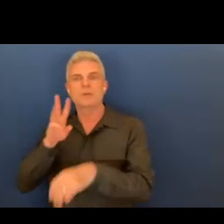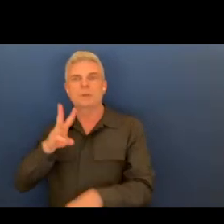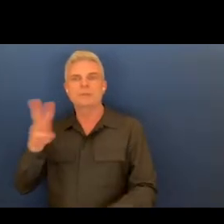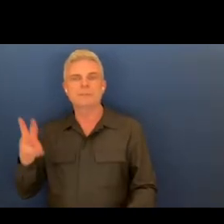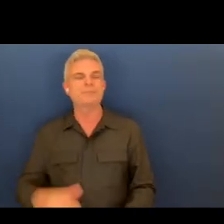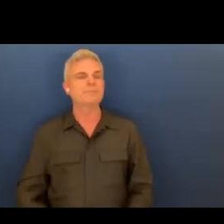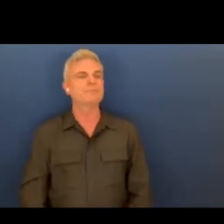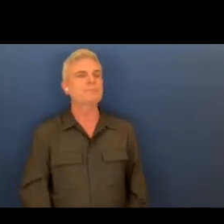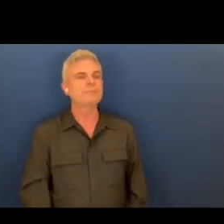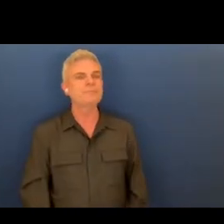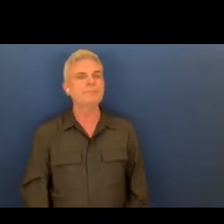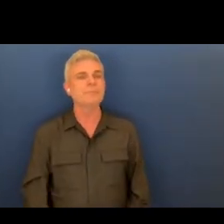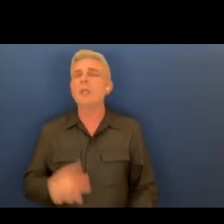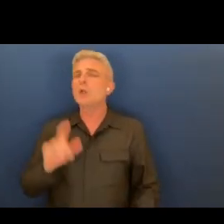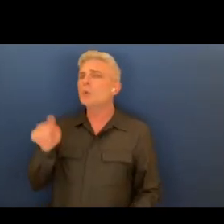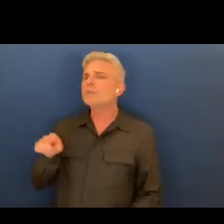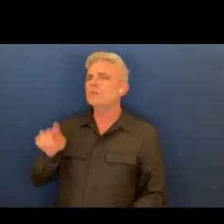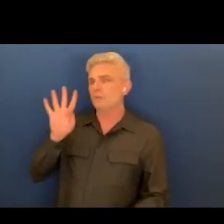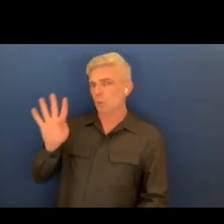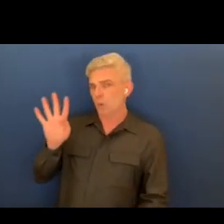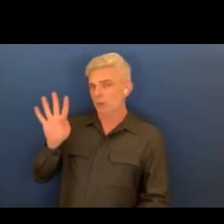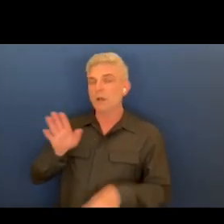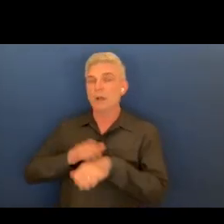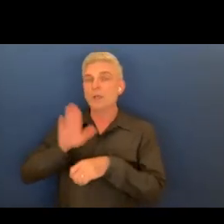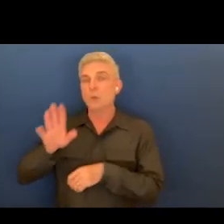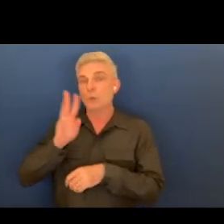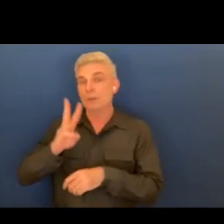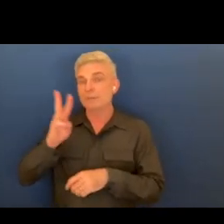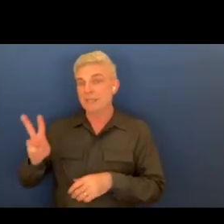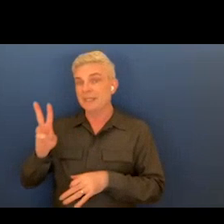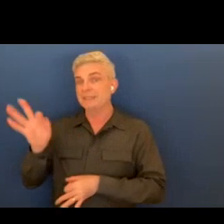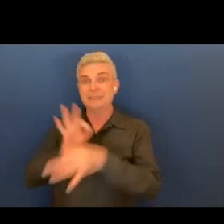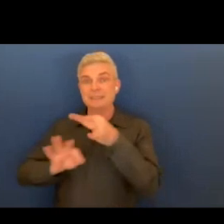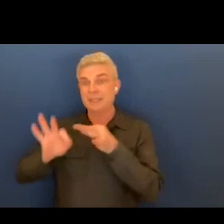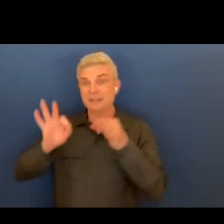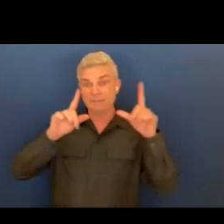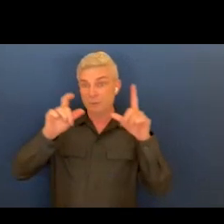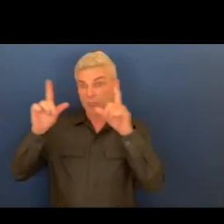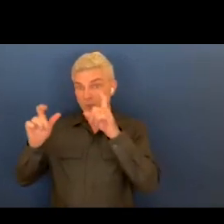[Rachel] Question 4: On your website, in lieu of photography, you have custom